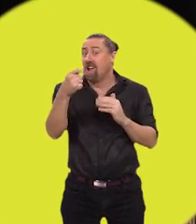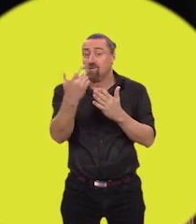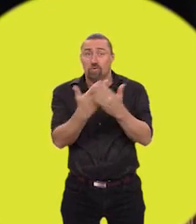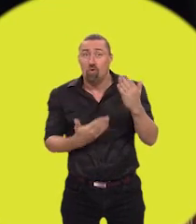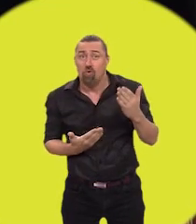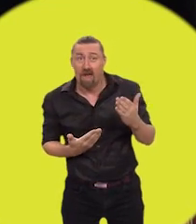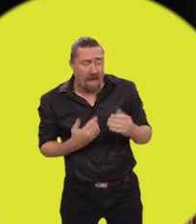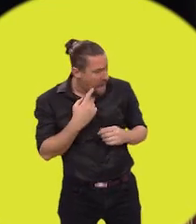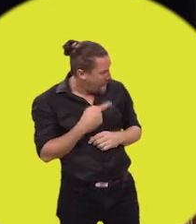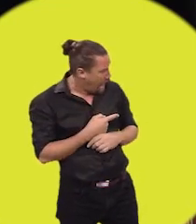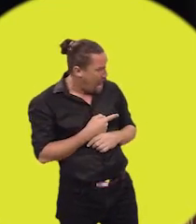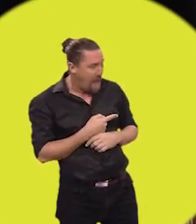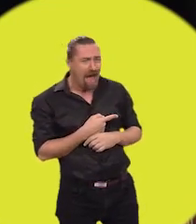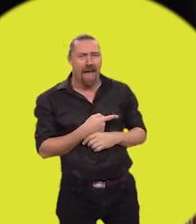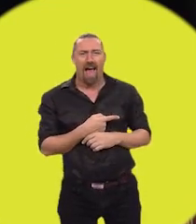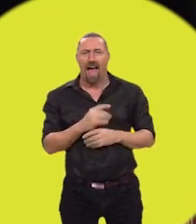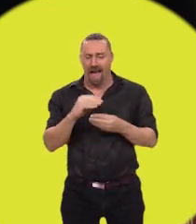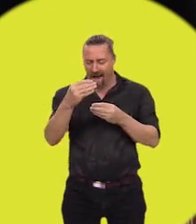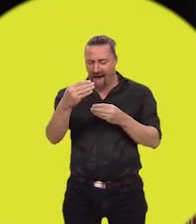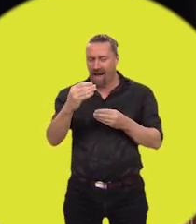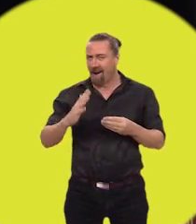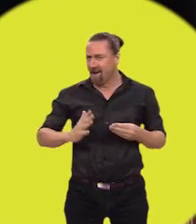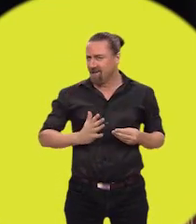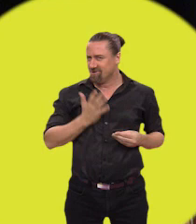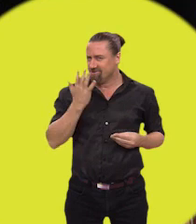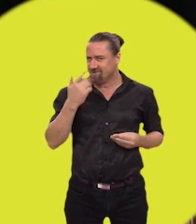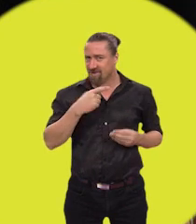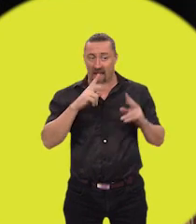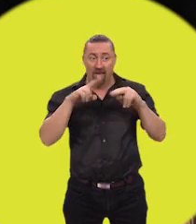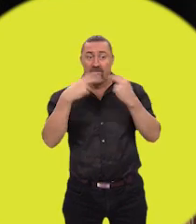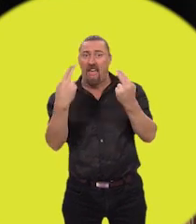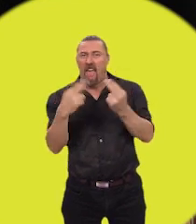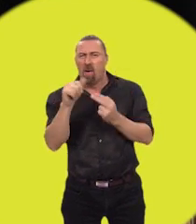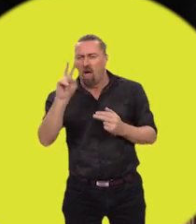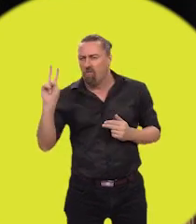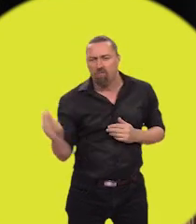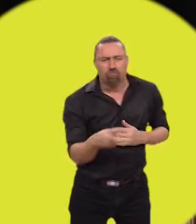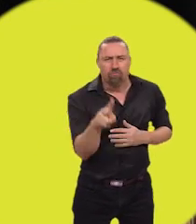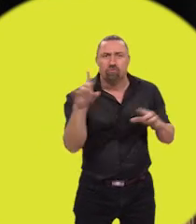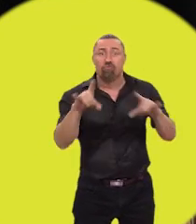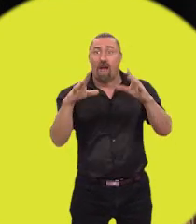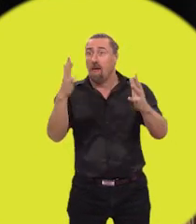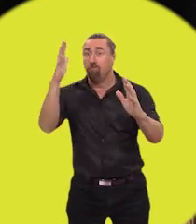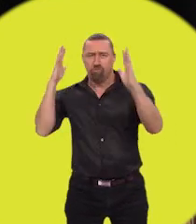Uh huh, our next story is about a family's wild adventure in the Australian bush.